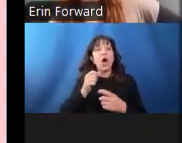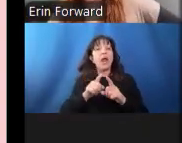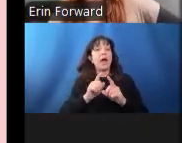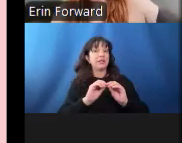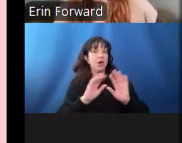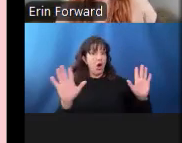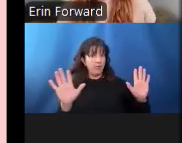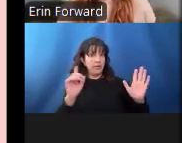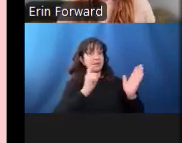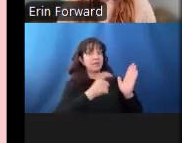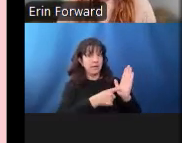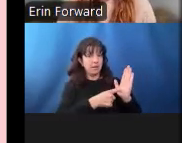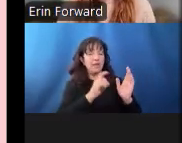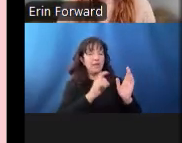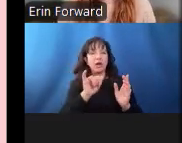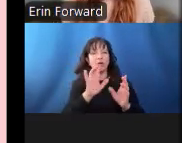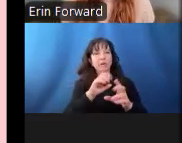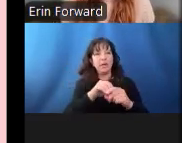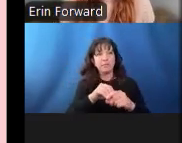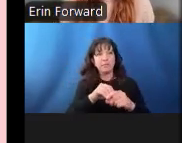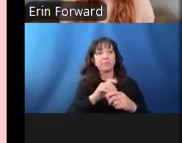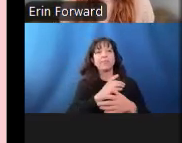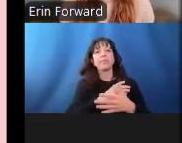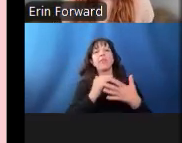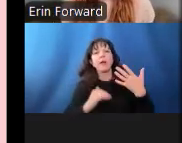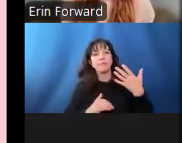could be a factor. And then engagement, if you're working